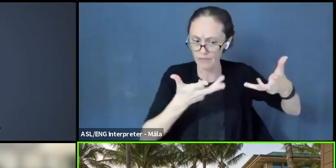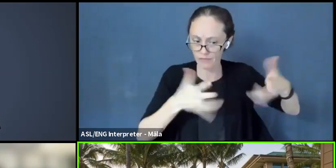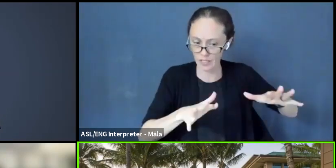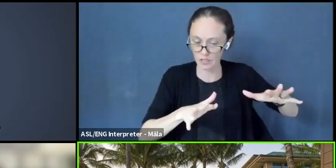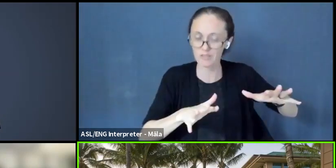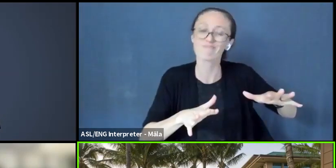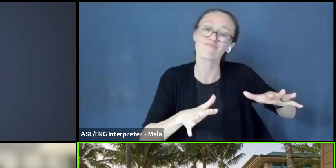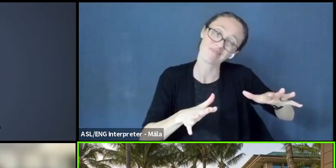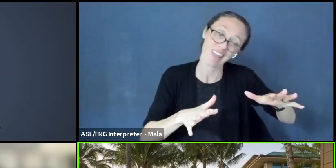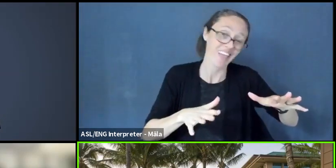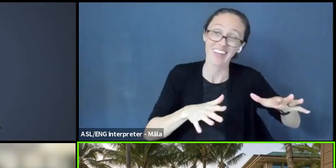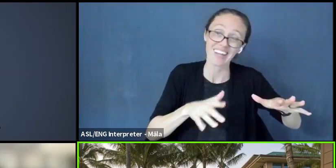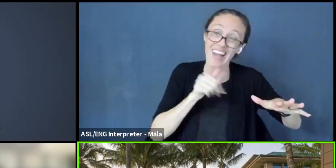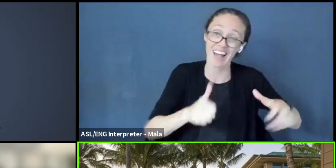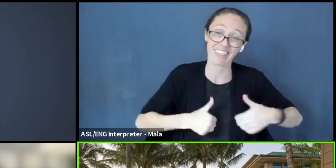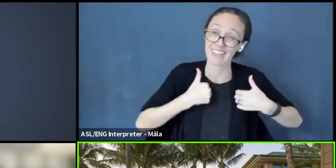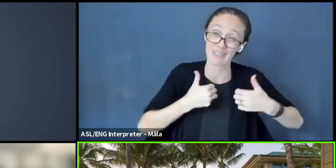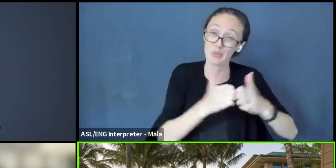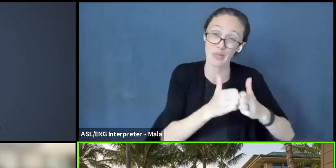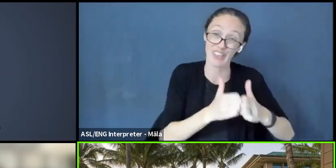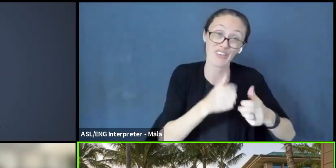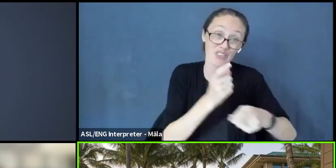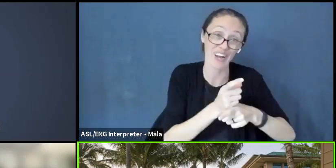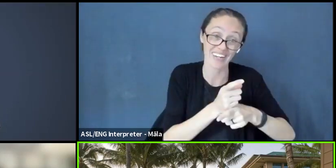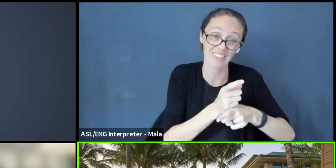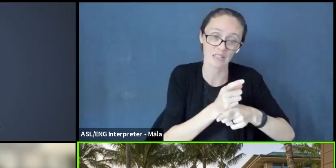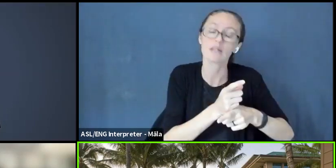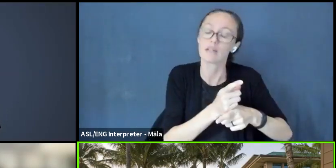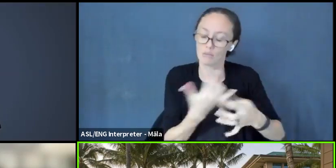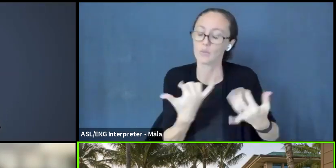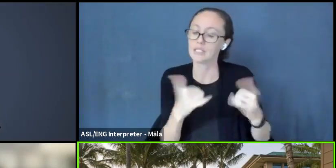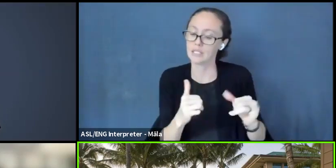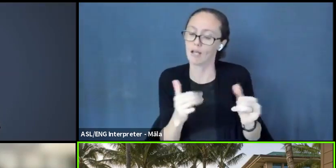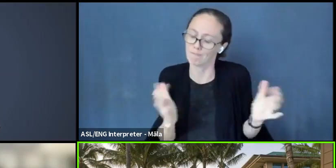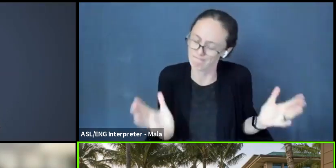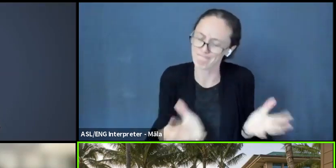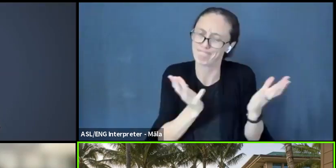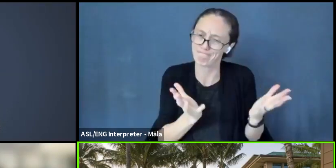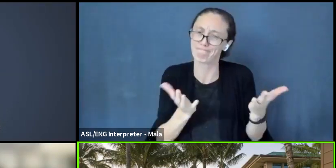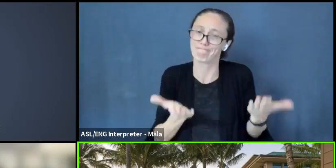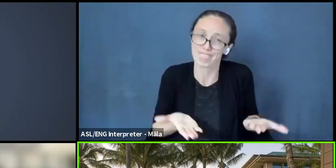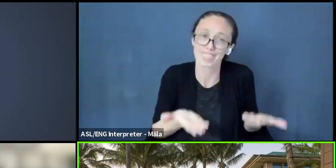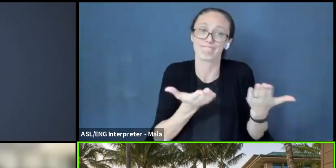Trying to recommend that you wear a mask and keep as much distance.